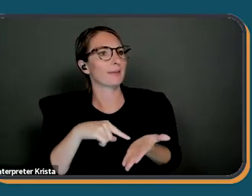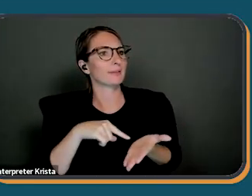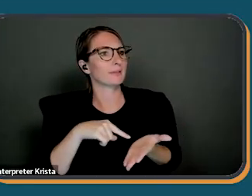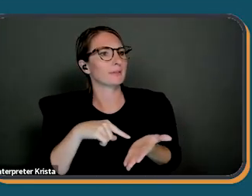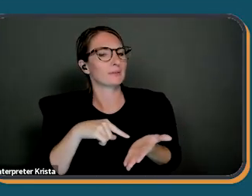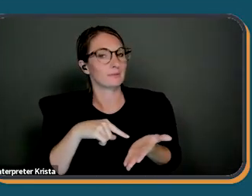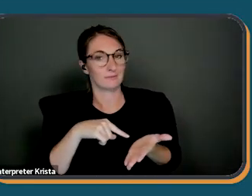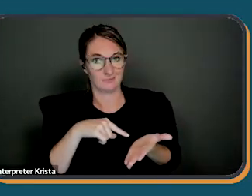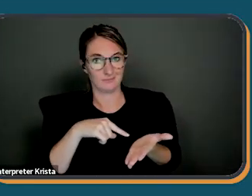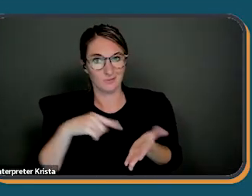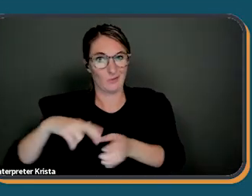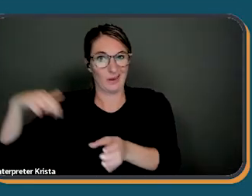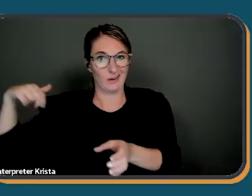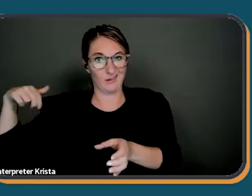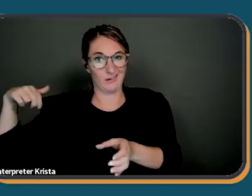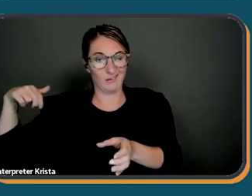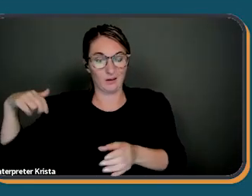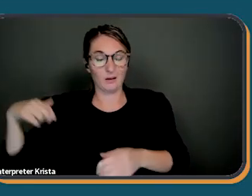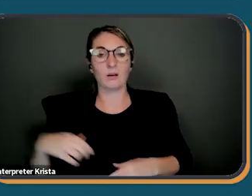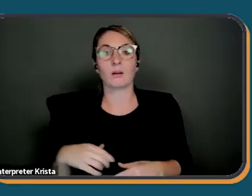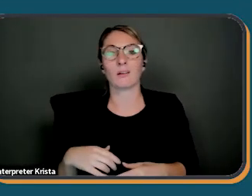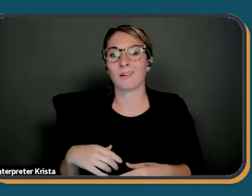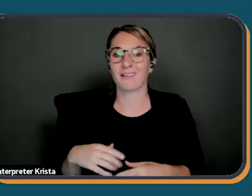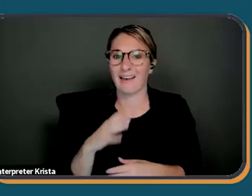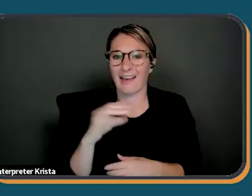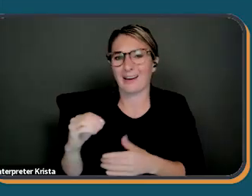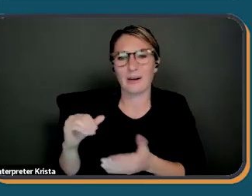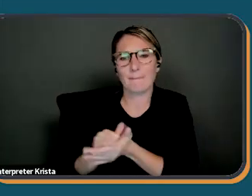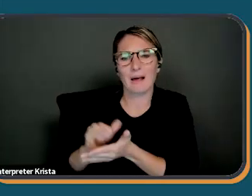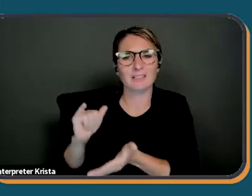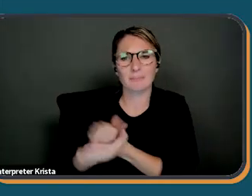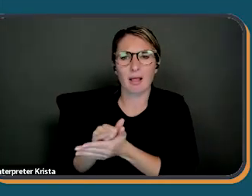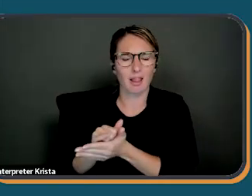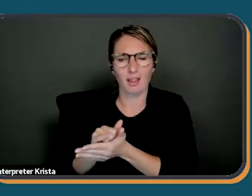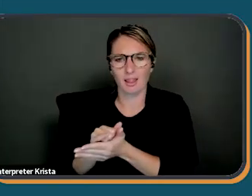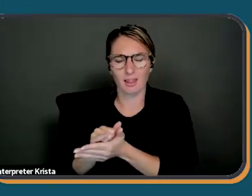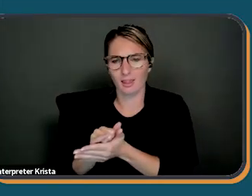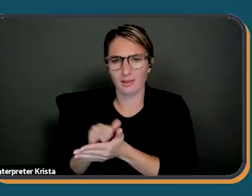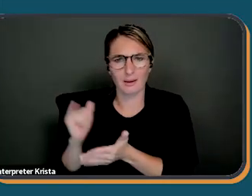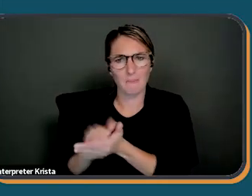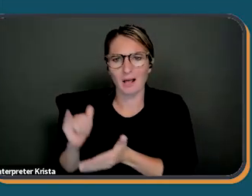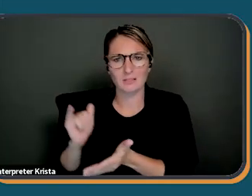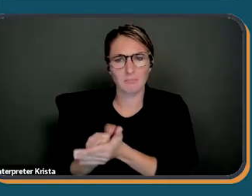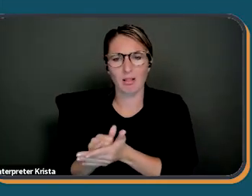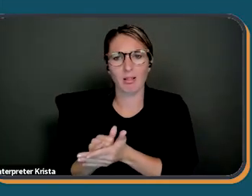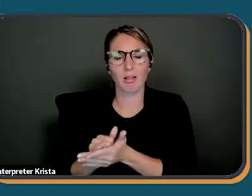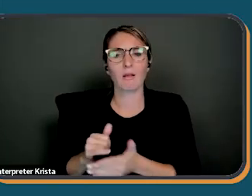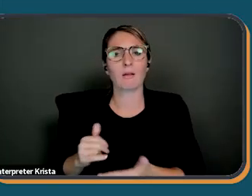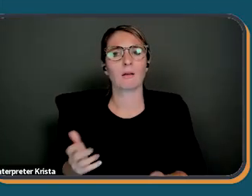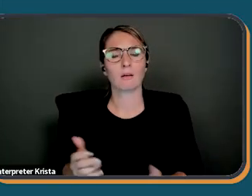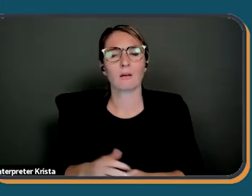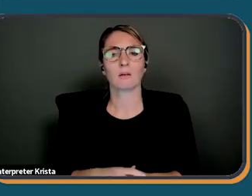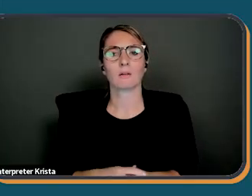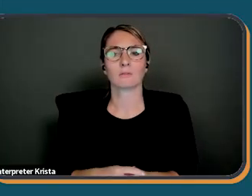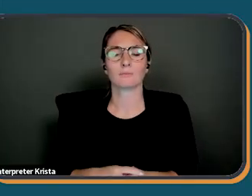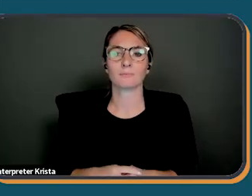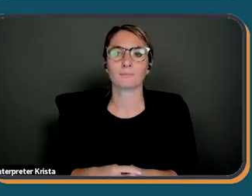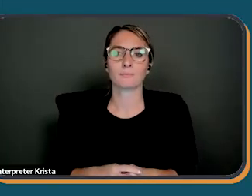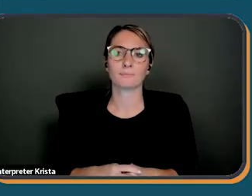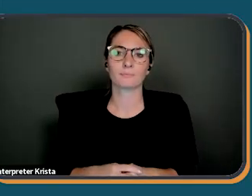and it would be impossible to do because without the